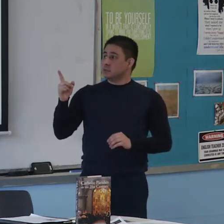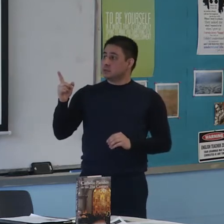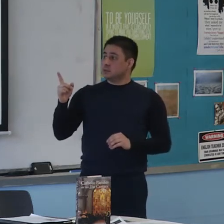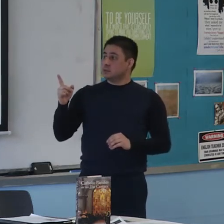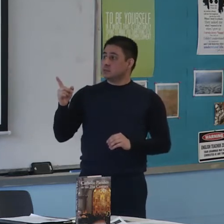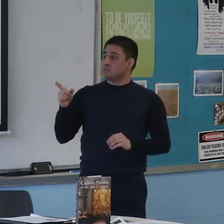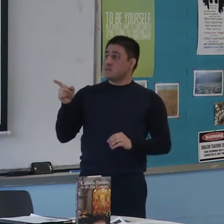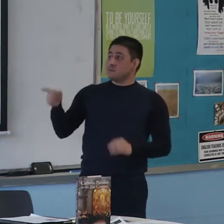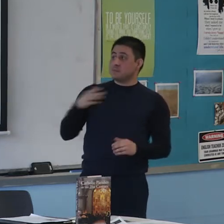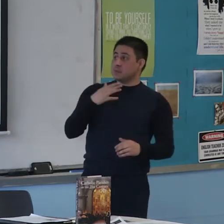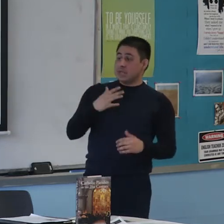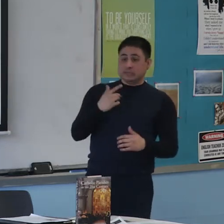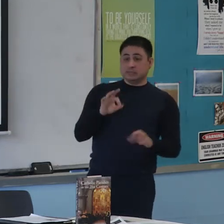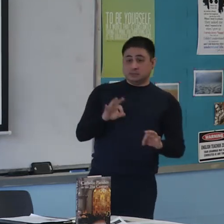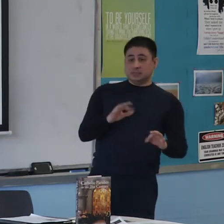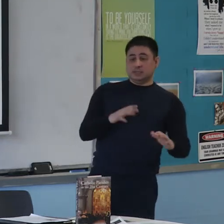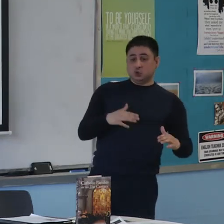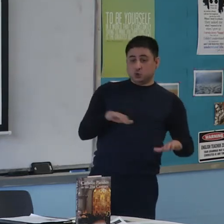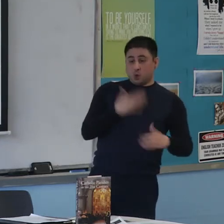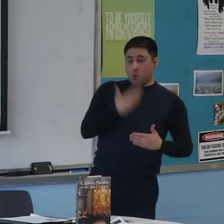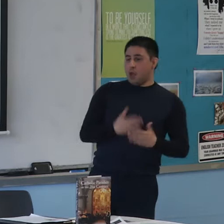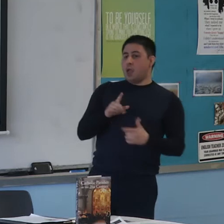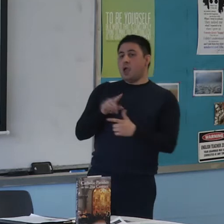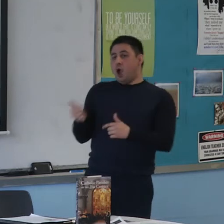say they're doing well, but there's also a good number saying they agree,